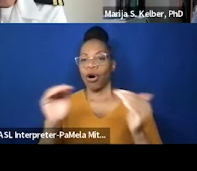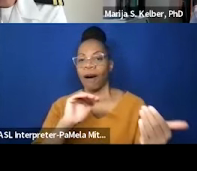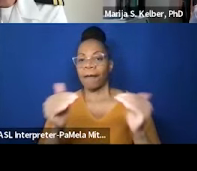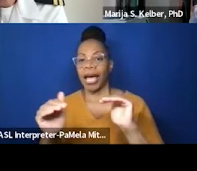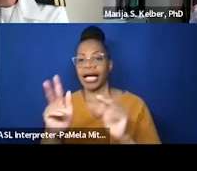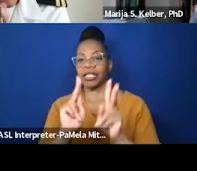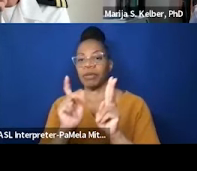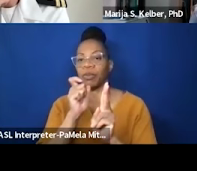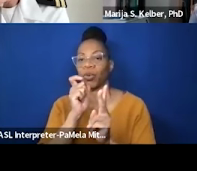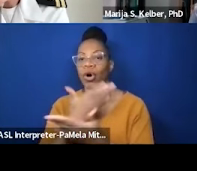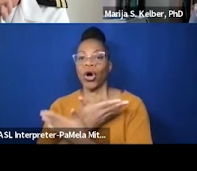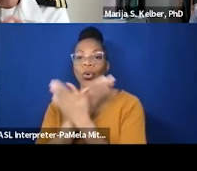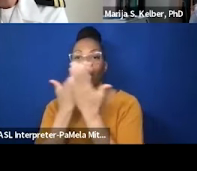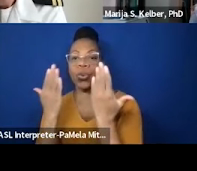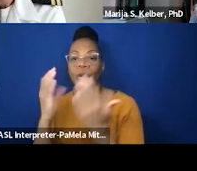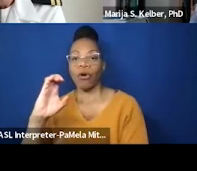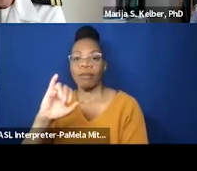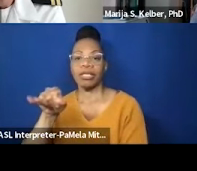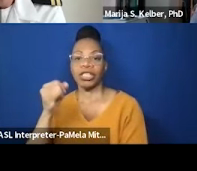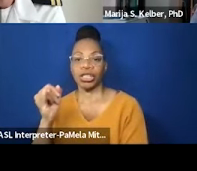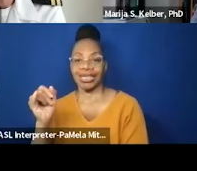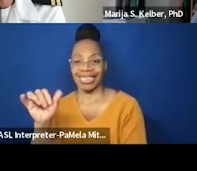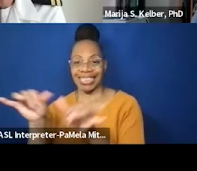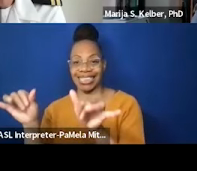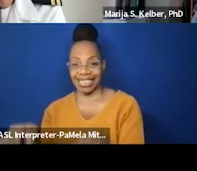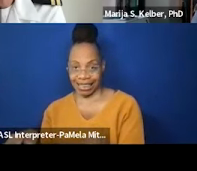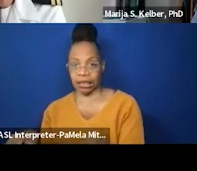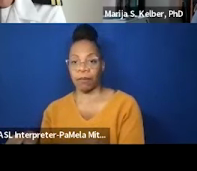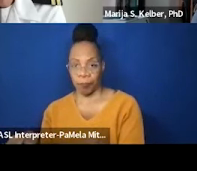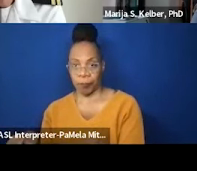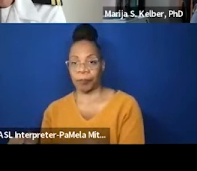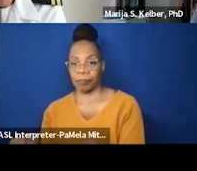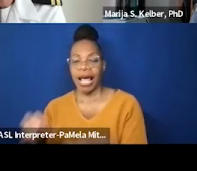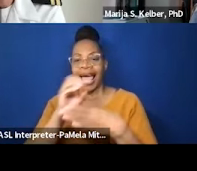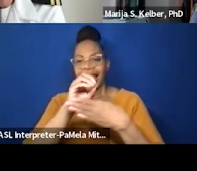with no criminal justice system involvement. And the outcomes we looked at